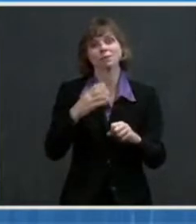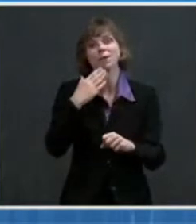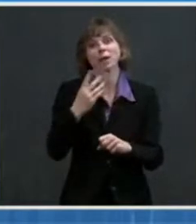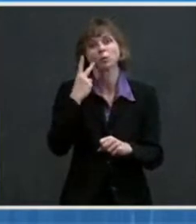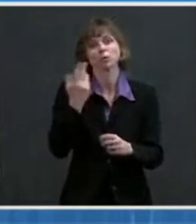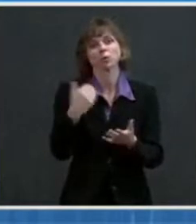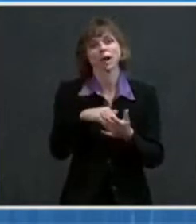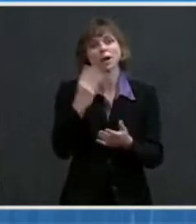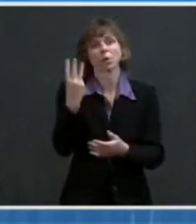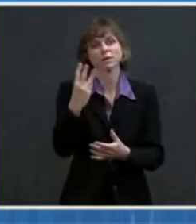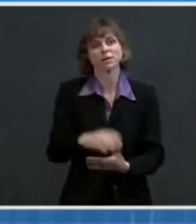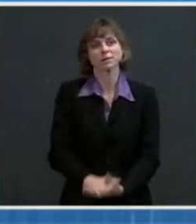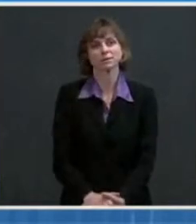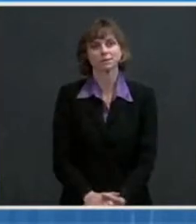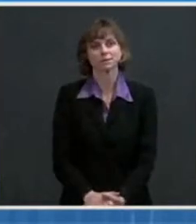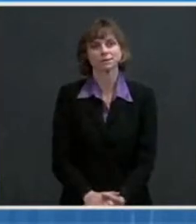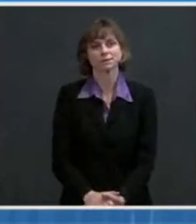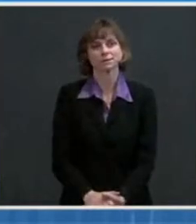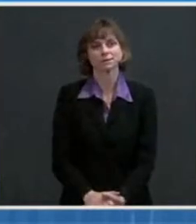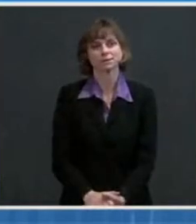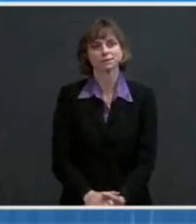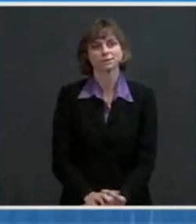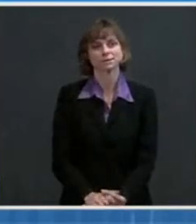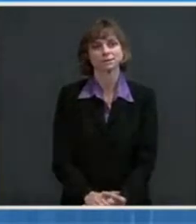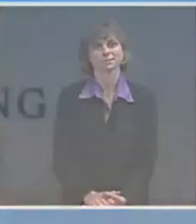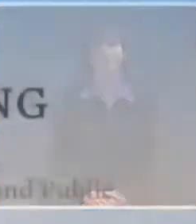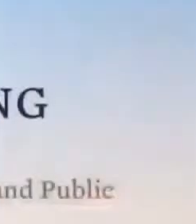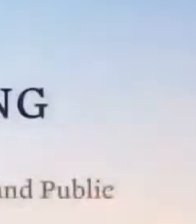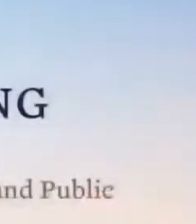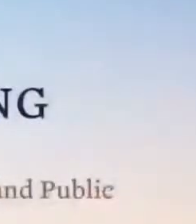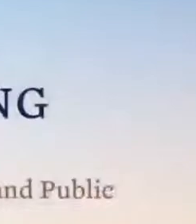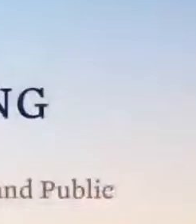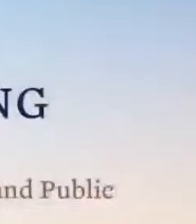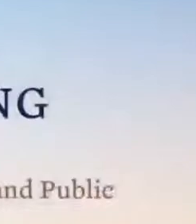WE CAN GET THERE AS QUICKLY AND PERMANENT AS POSSIBLE. WE'LL BE HERE AGAIN ON